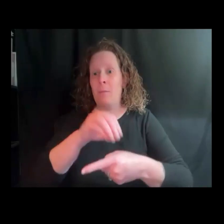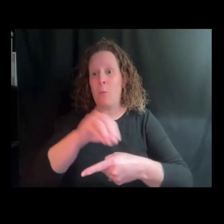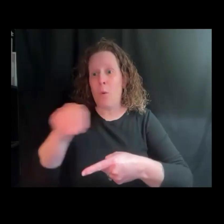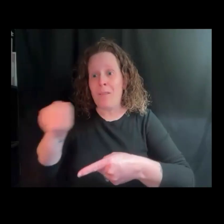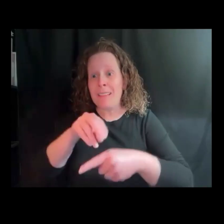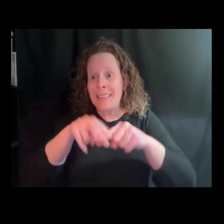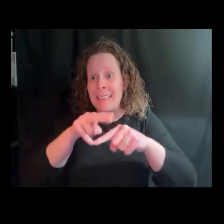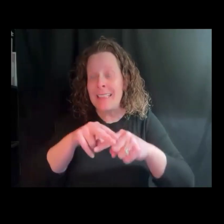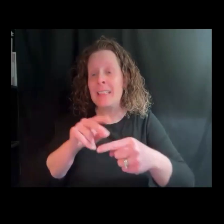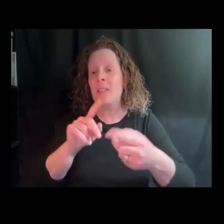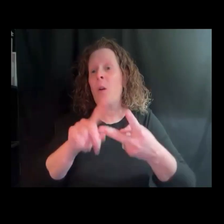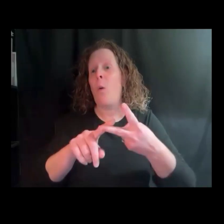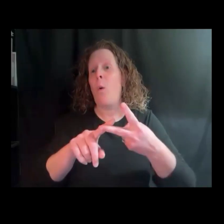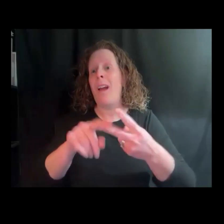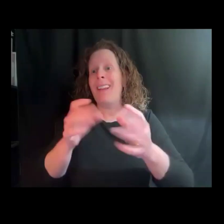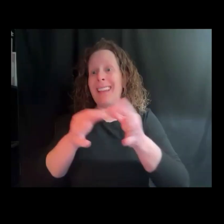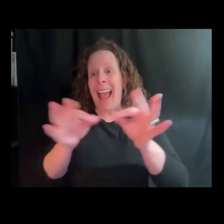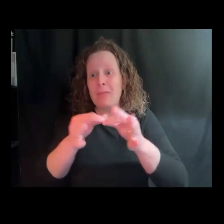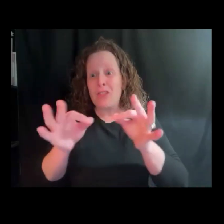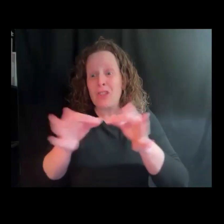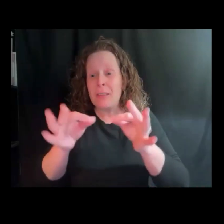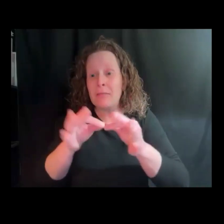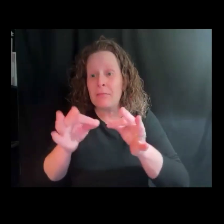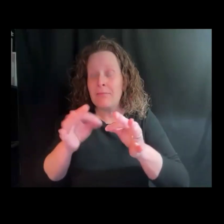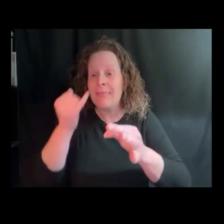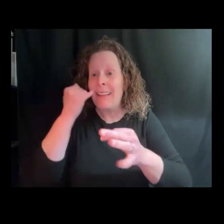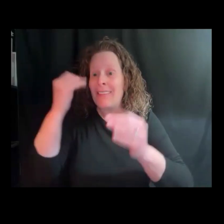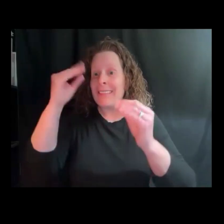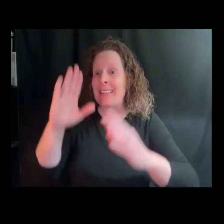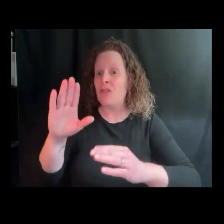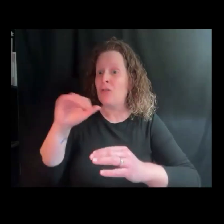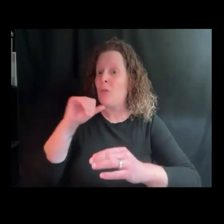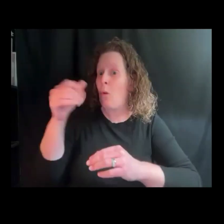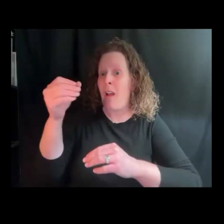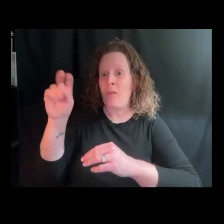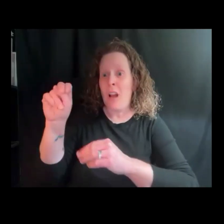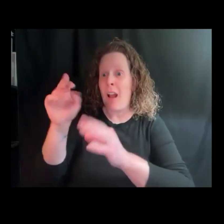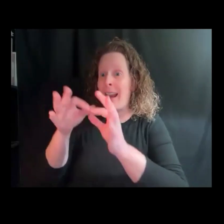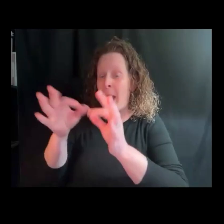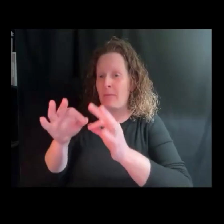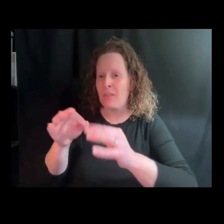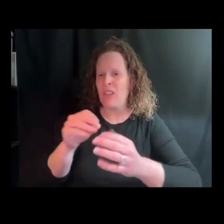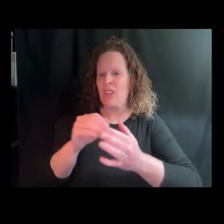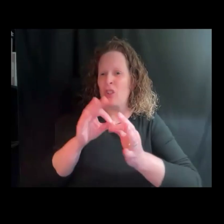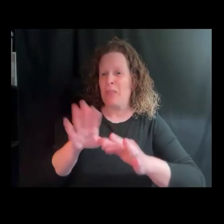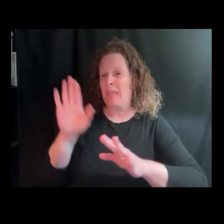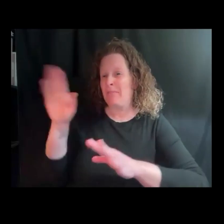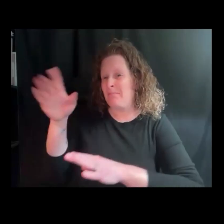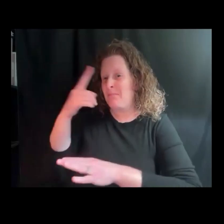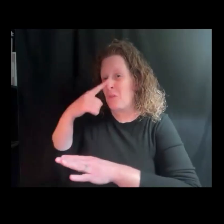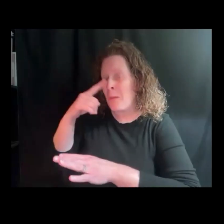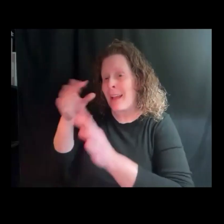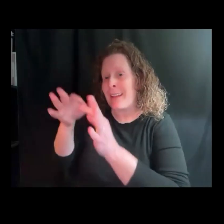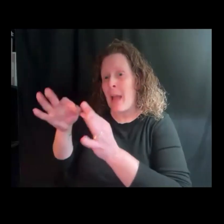that you would have to advocate for as a deaf student. You may need to move your seating or there's